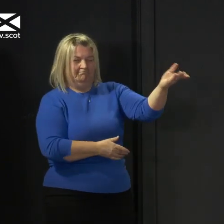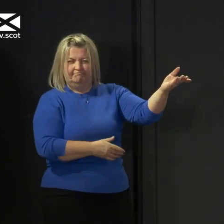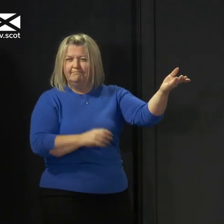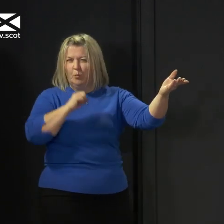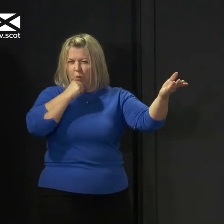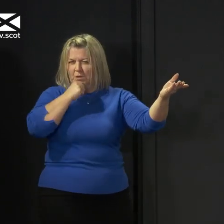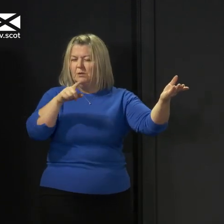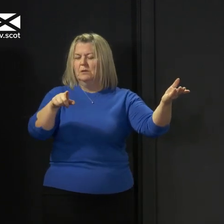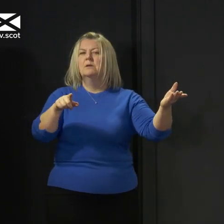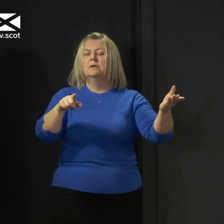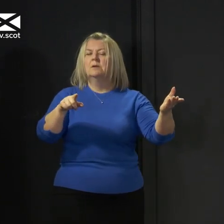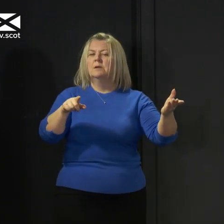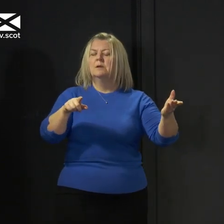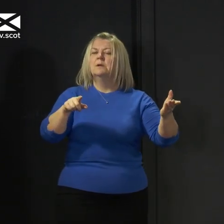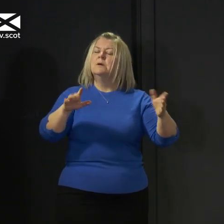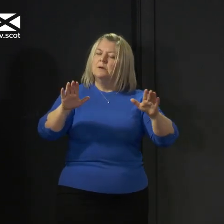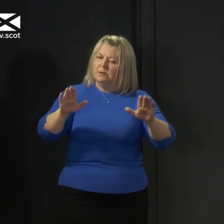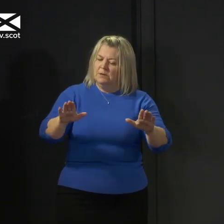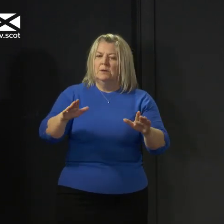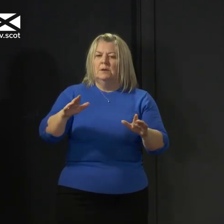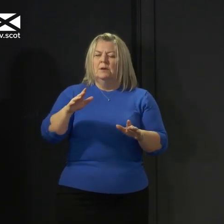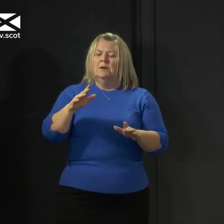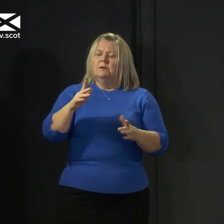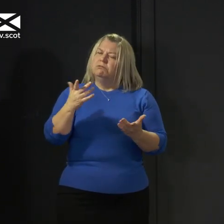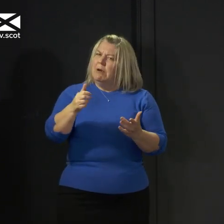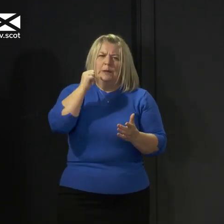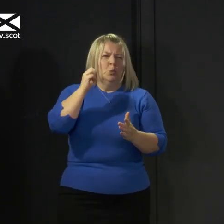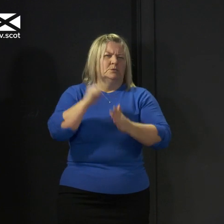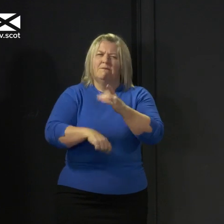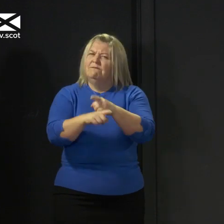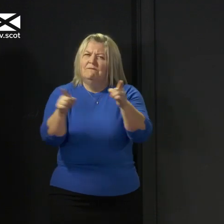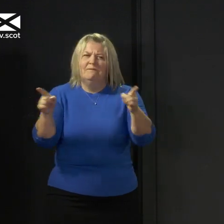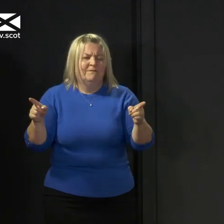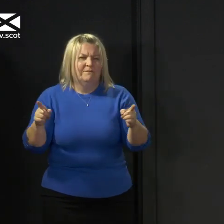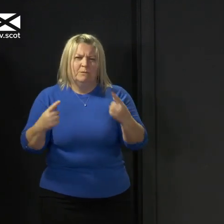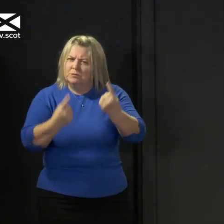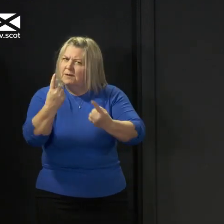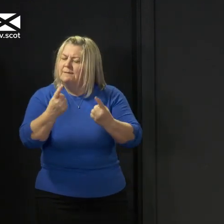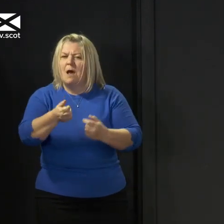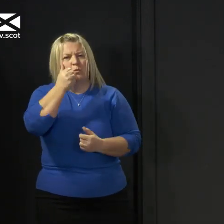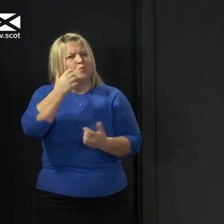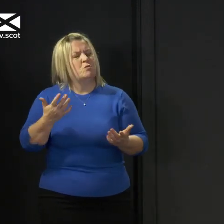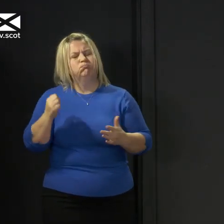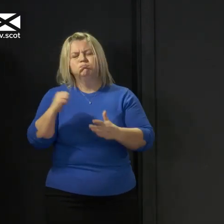do that let me again see how tough I know all of this is but again let me